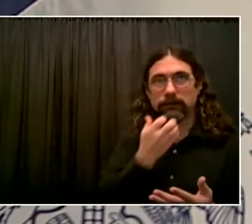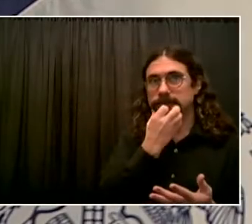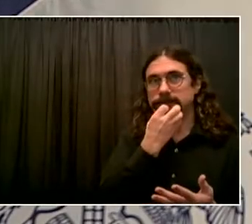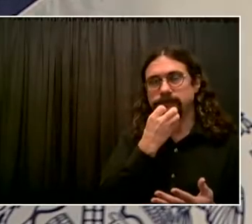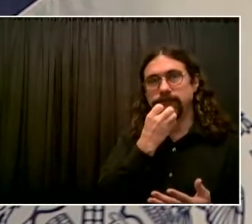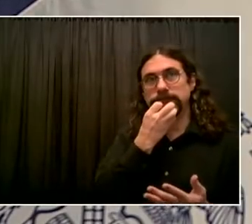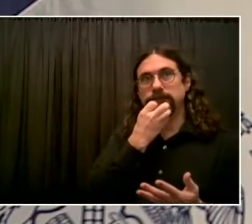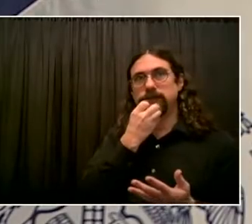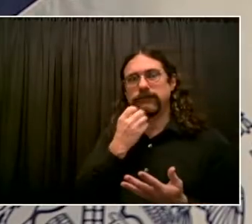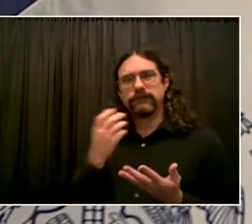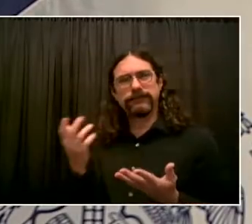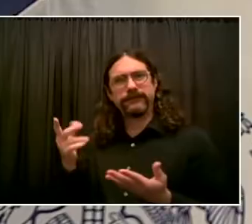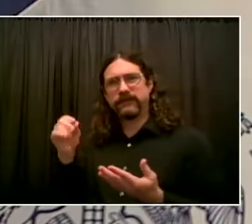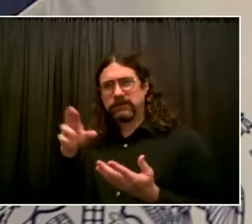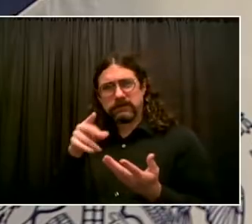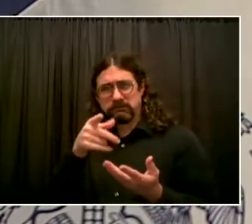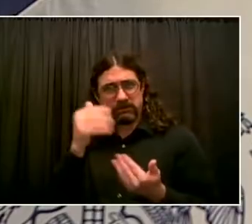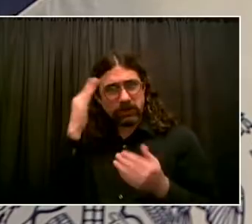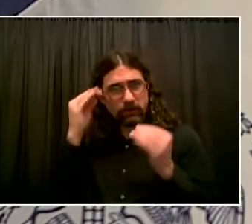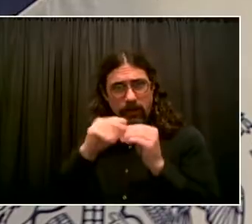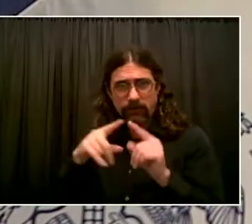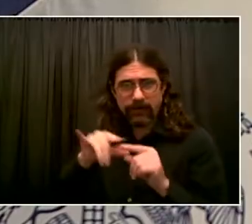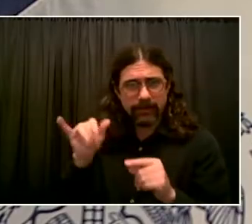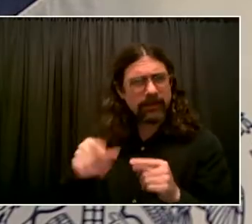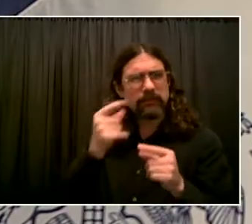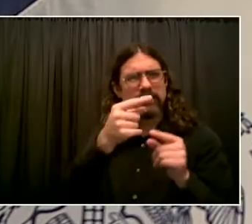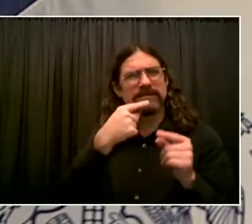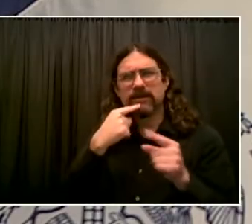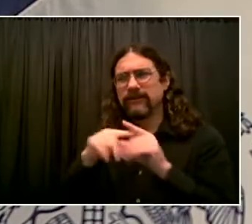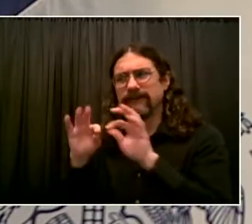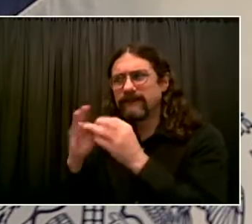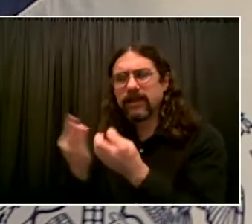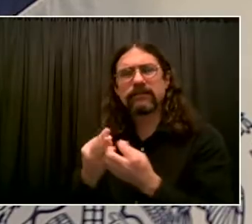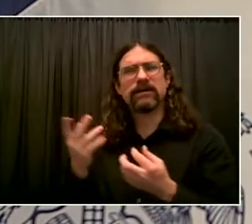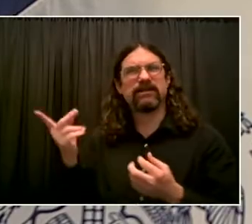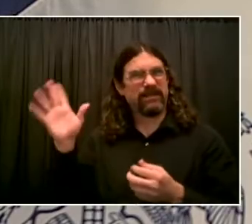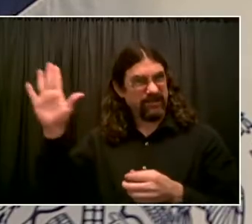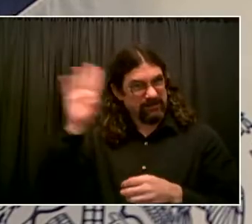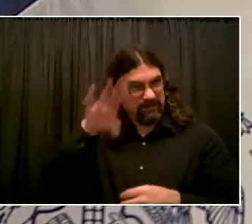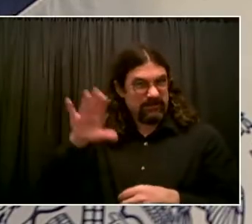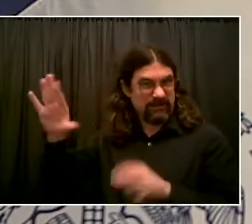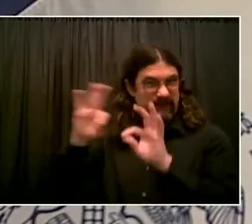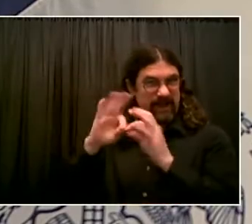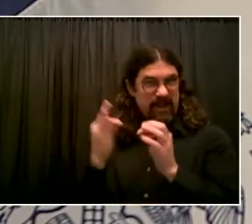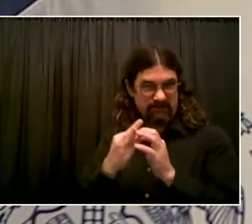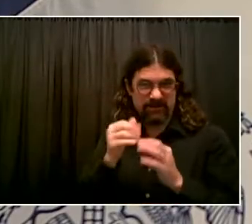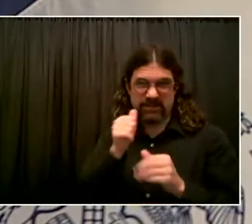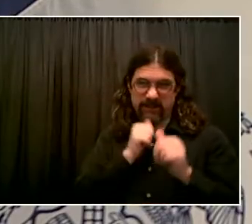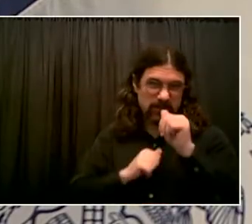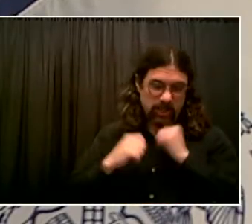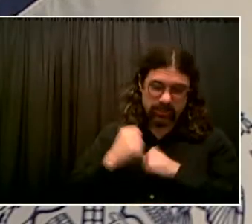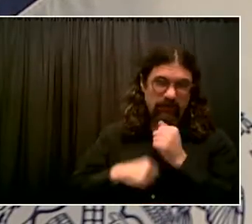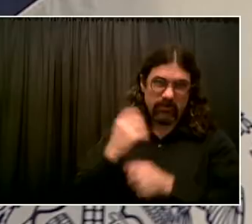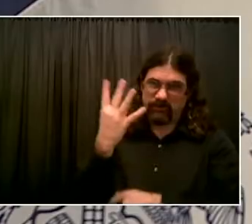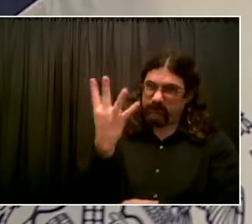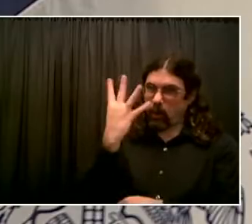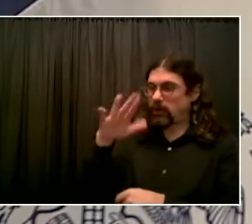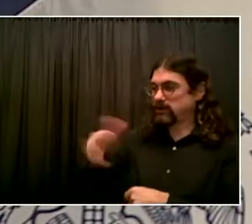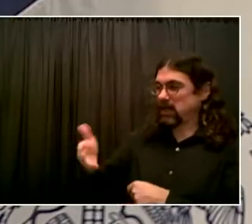TRAGIC DEATH. IT IS SO HORRIBL. E WEHA VE NO INDICATIONS OF